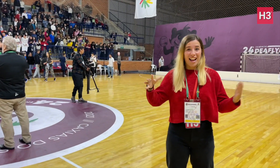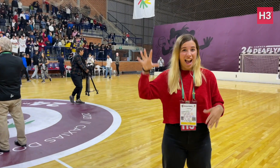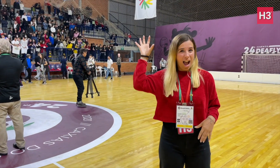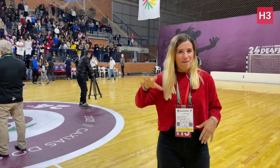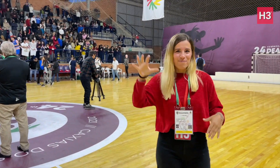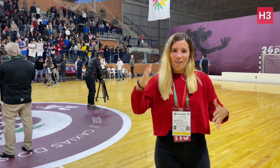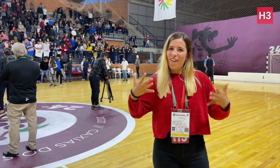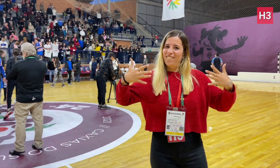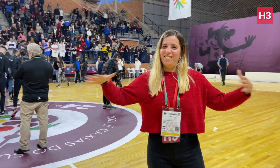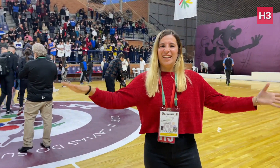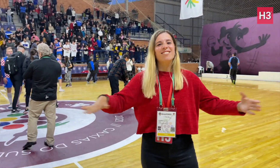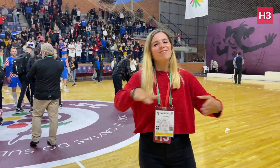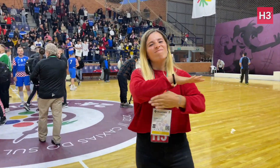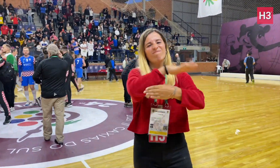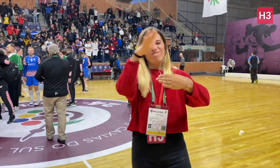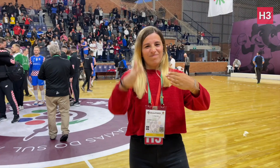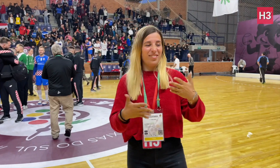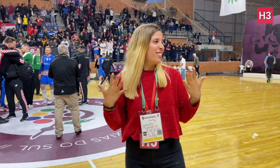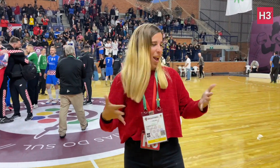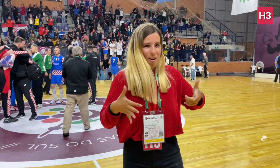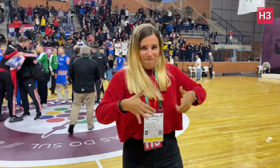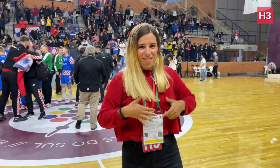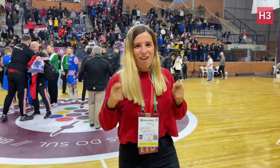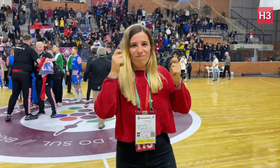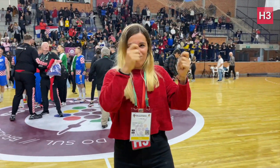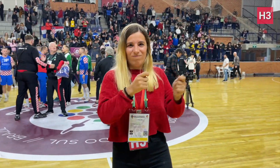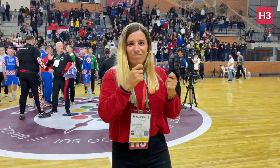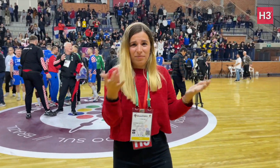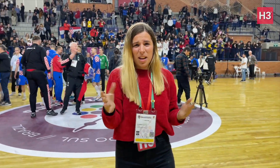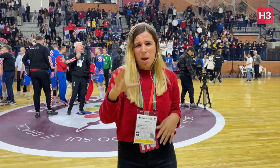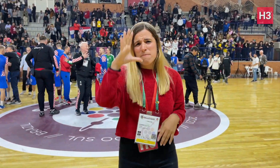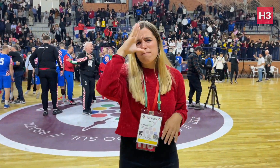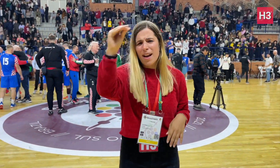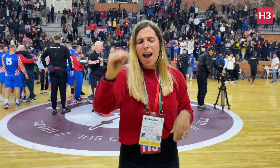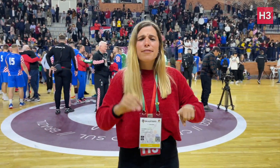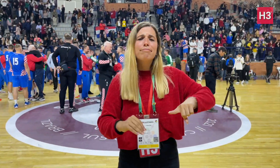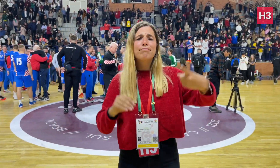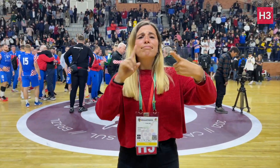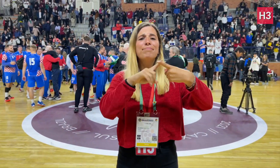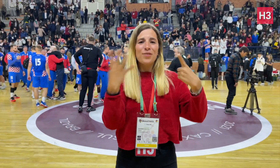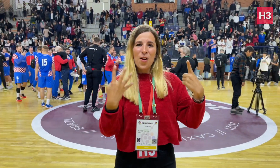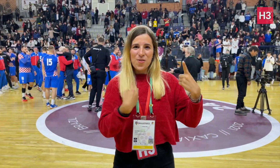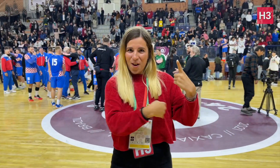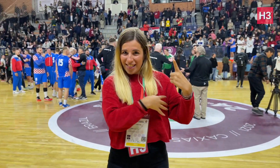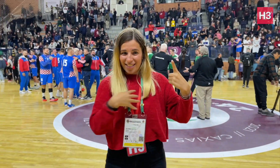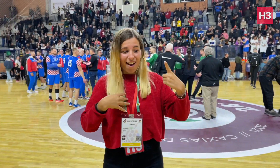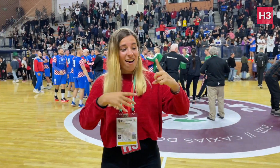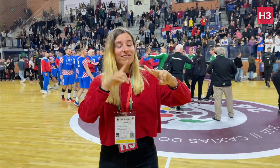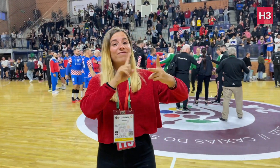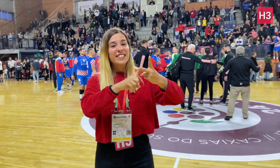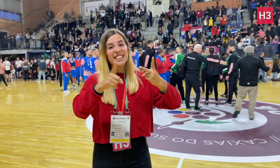Now, the Handball programme has officially ended. Right now we’re viewing the medal awarding. The Men’s Croatia team is in first place,